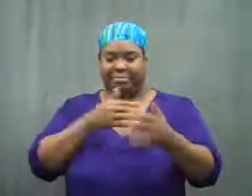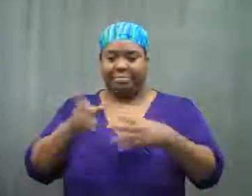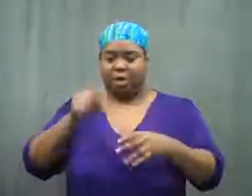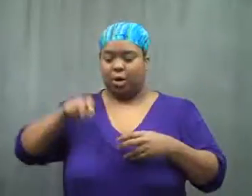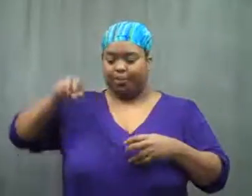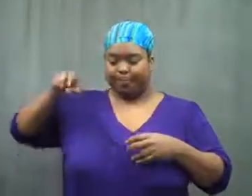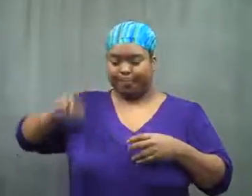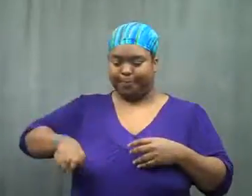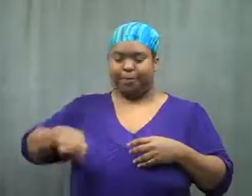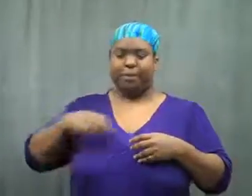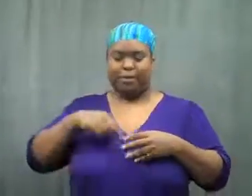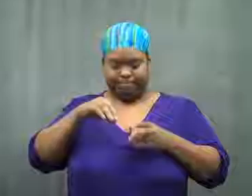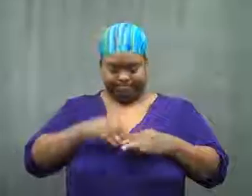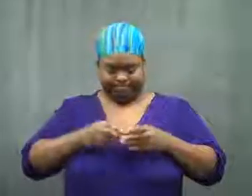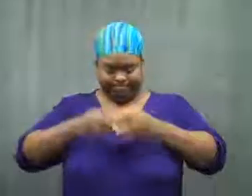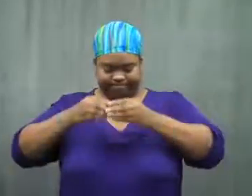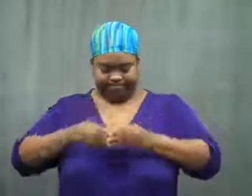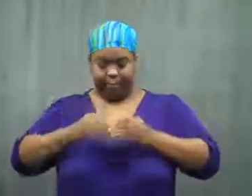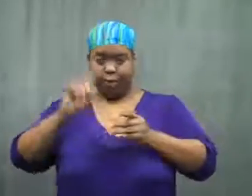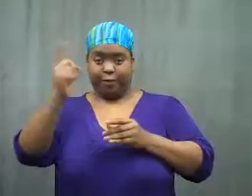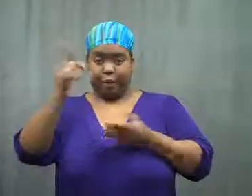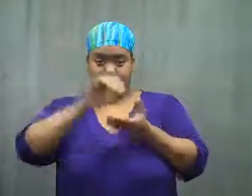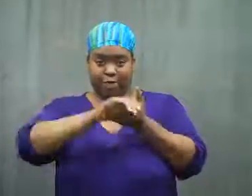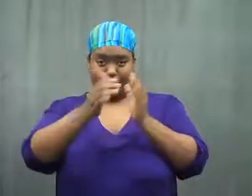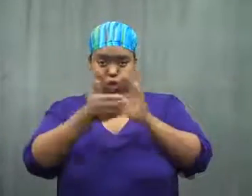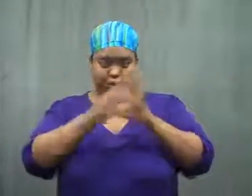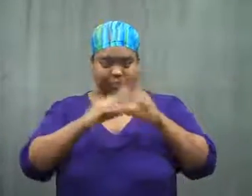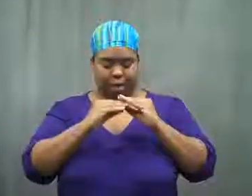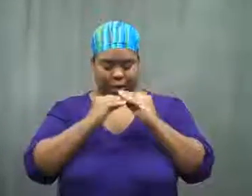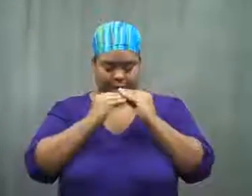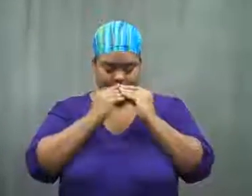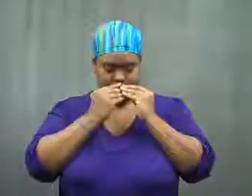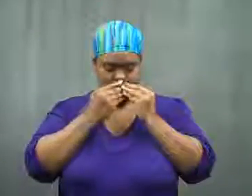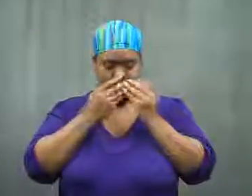My dog sat by me, and I scarfed the hamburger down first.